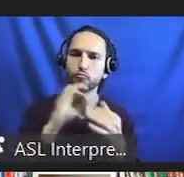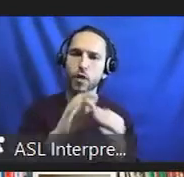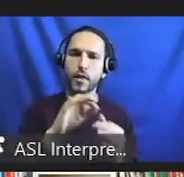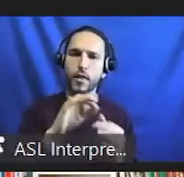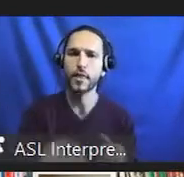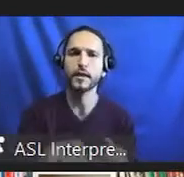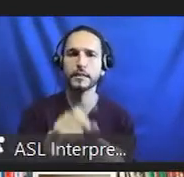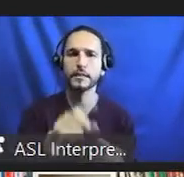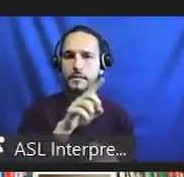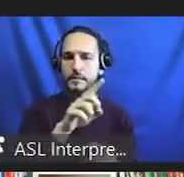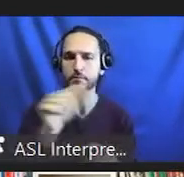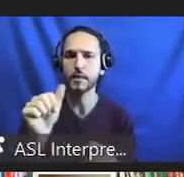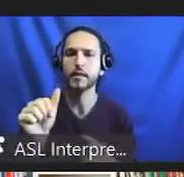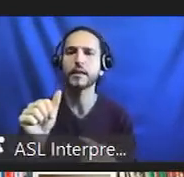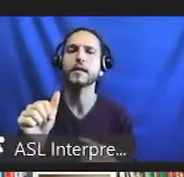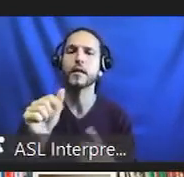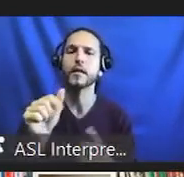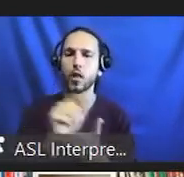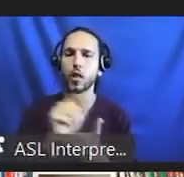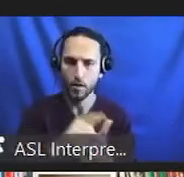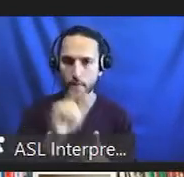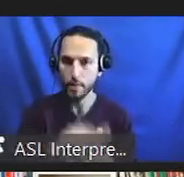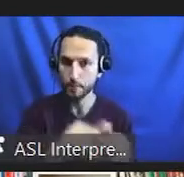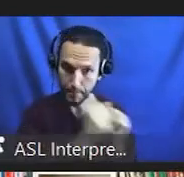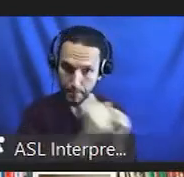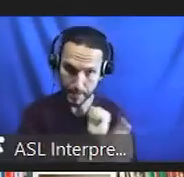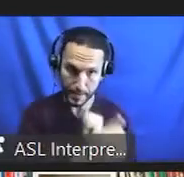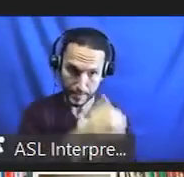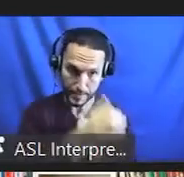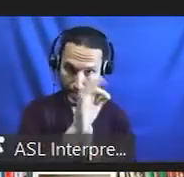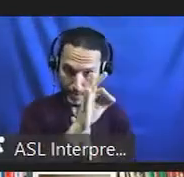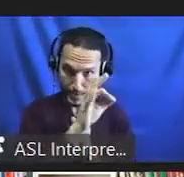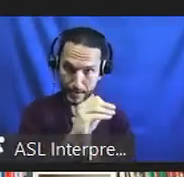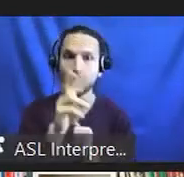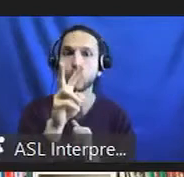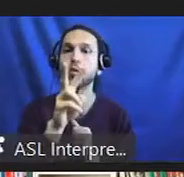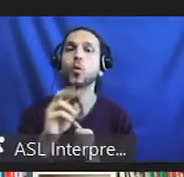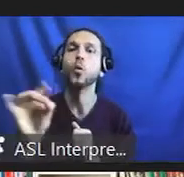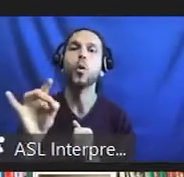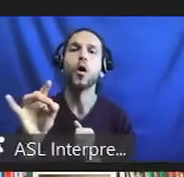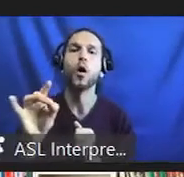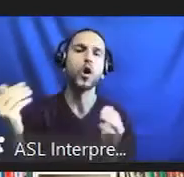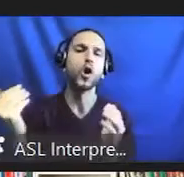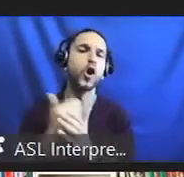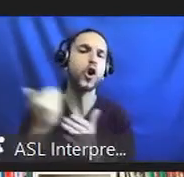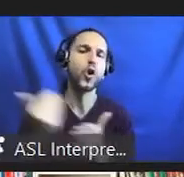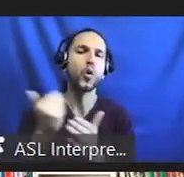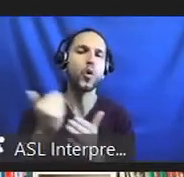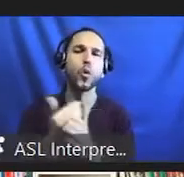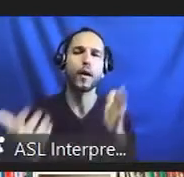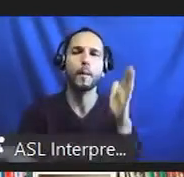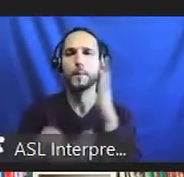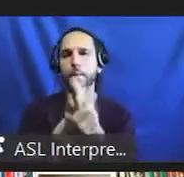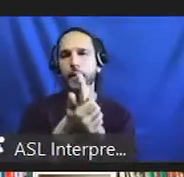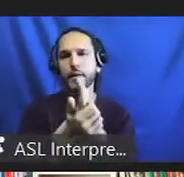statutes. Passed in 1990. And in 2008, there was a very important amendment to the ADA.